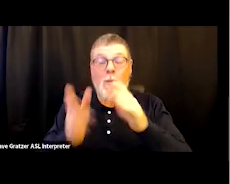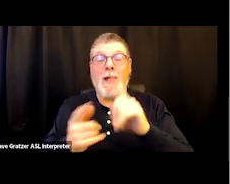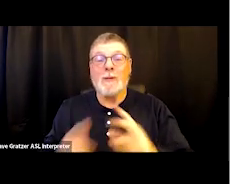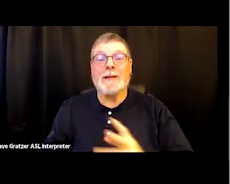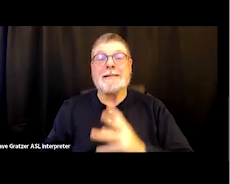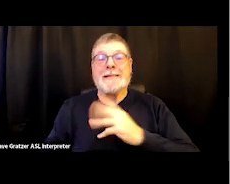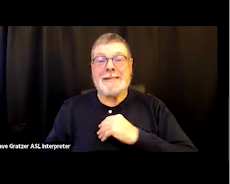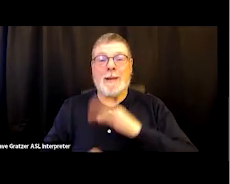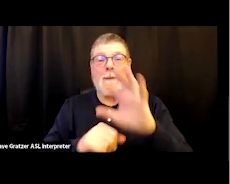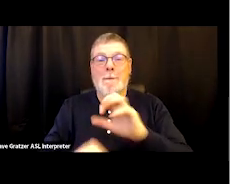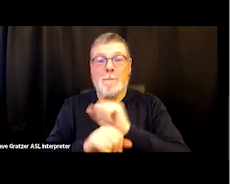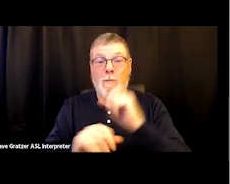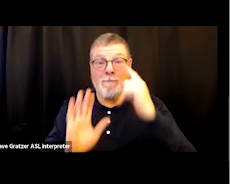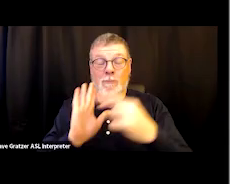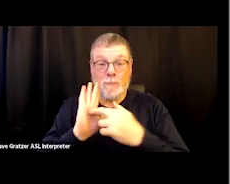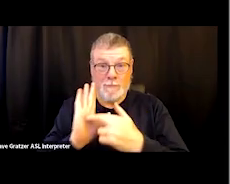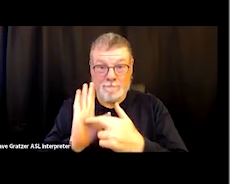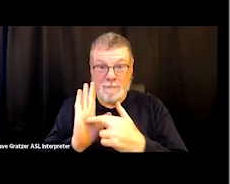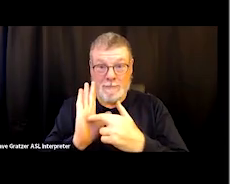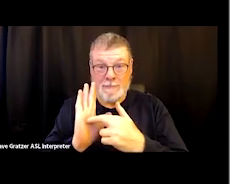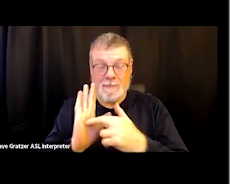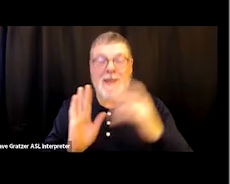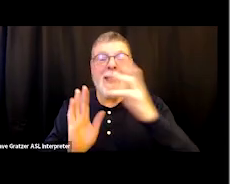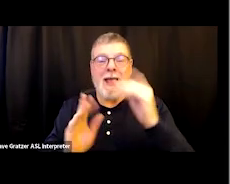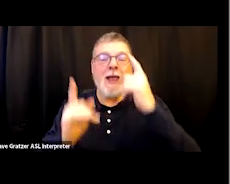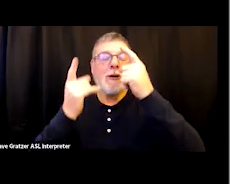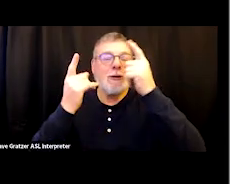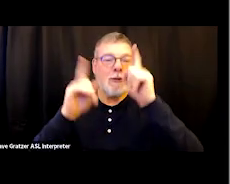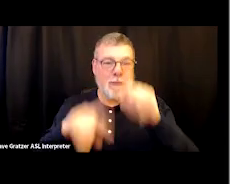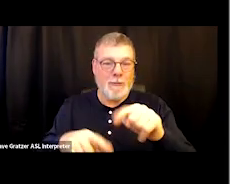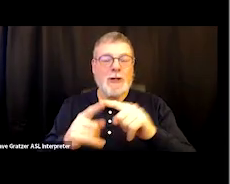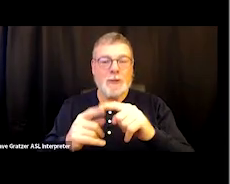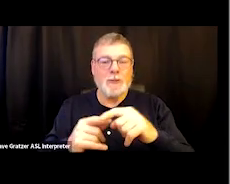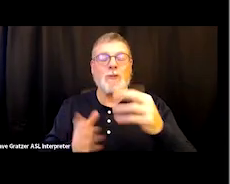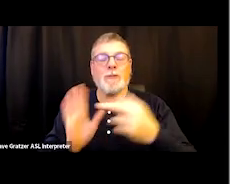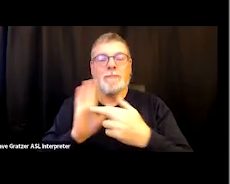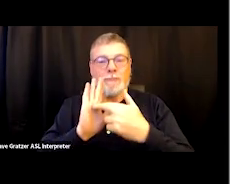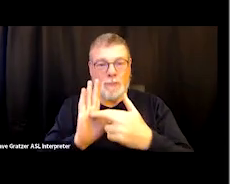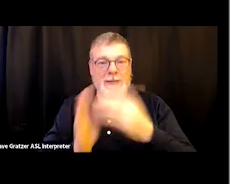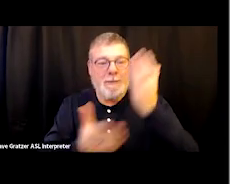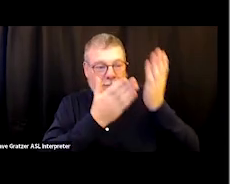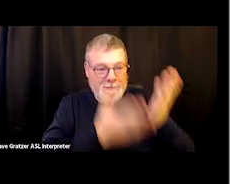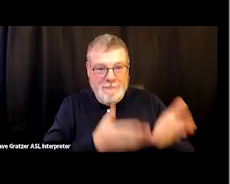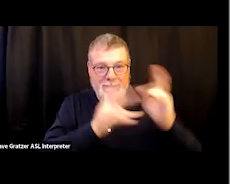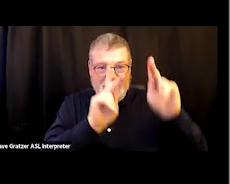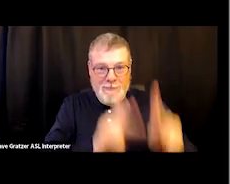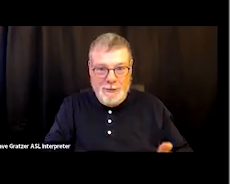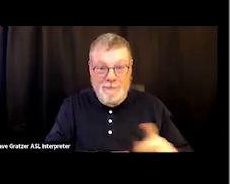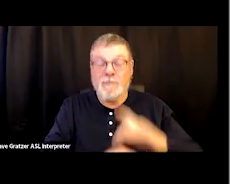the appointment of representative and agreeing to service someone's representative. When you fill out this form,